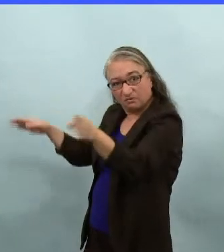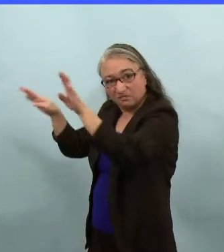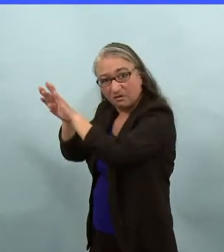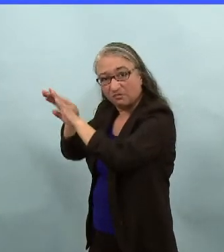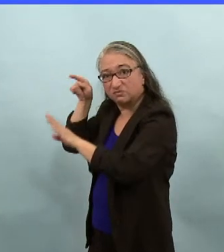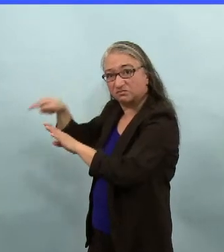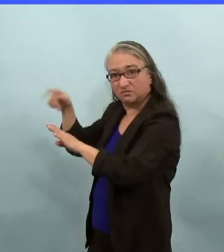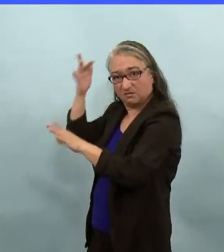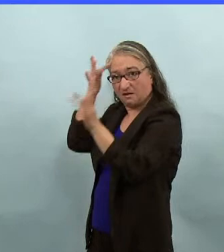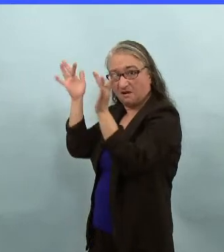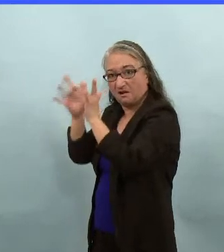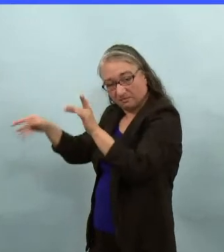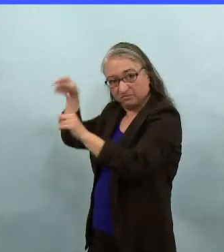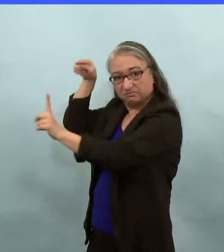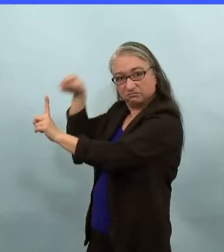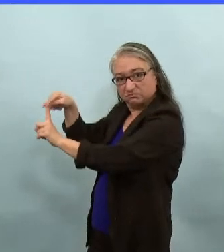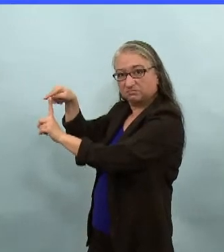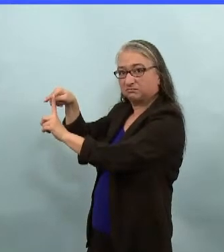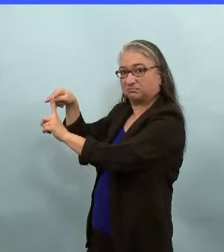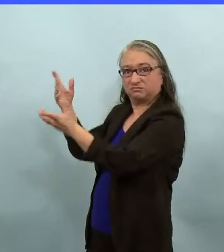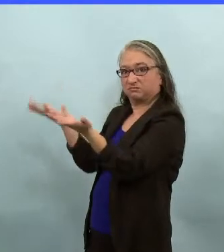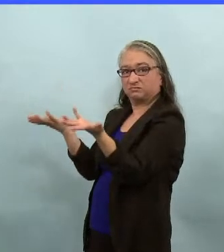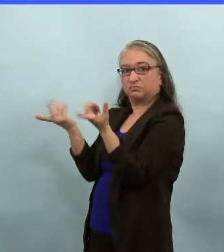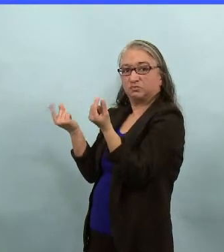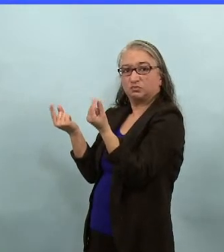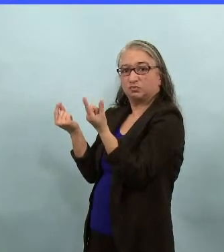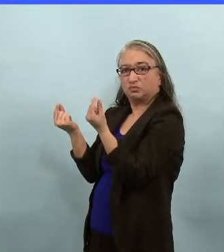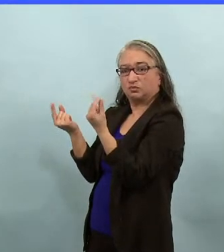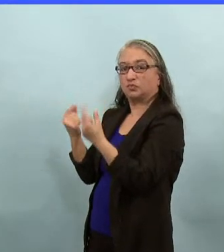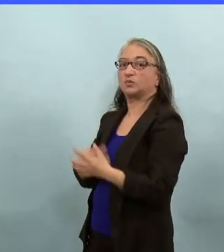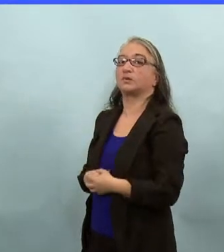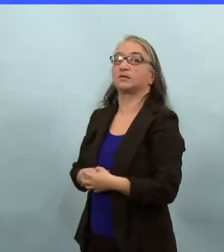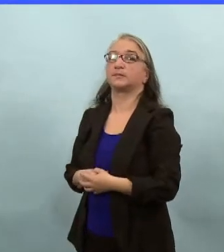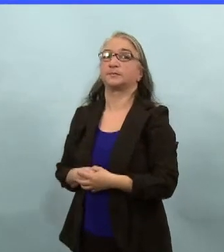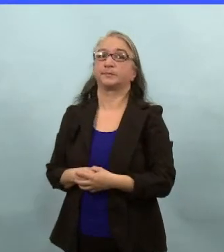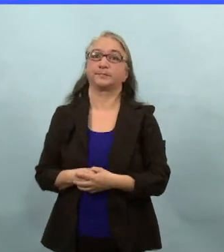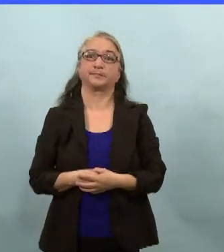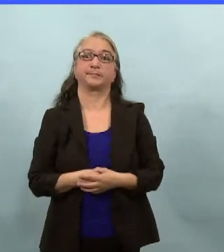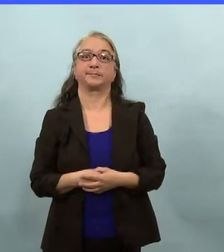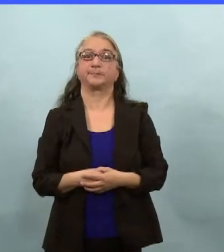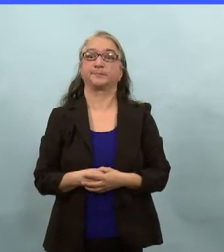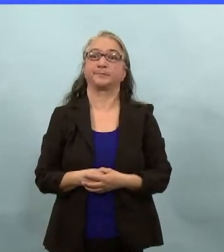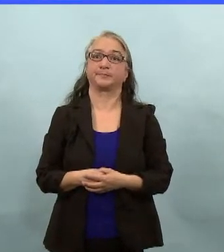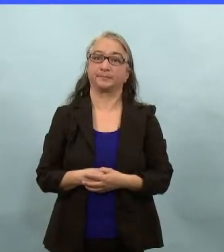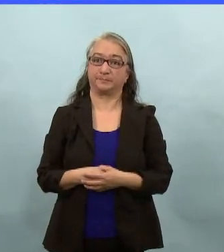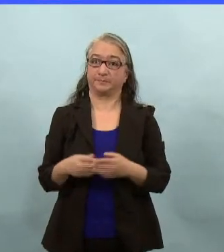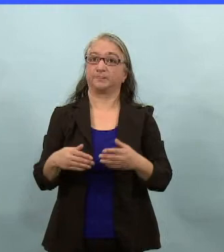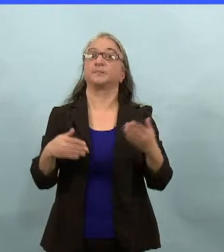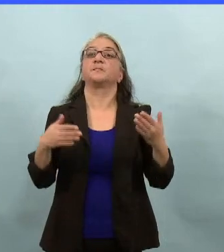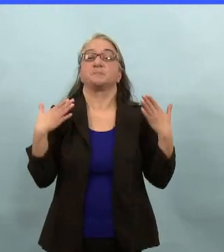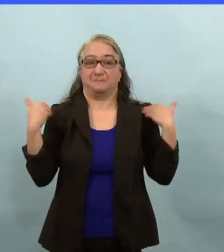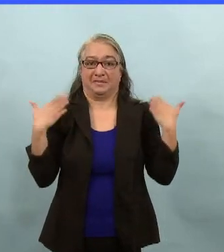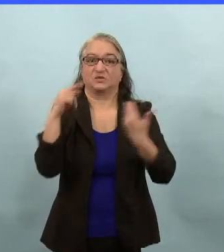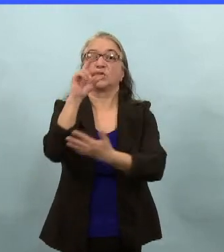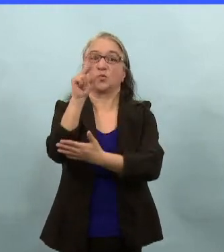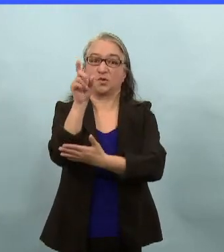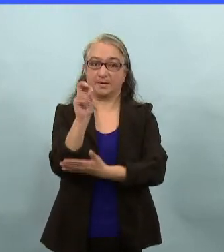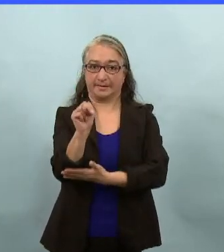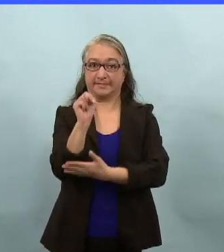regional health authority did inform shared health of the need to temporarily and i i emphasize that